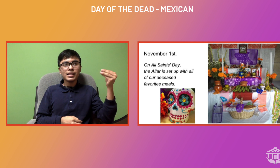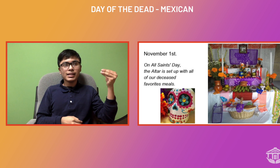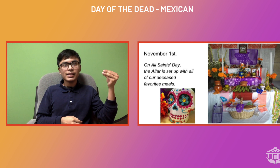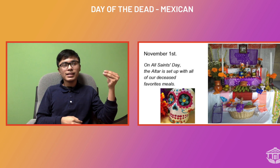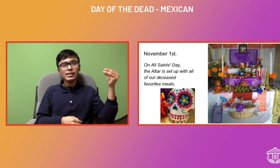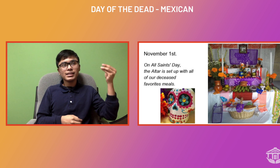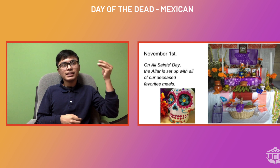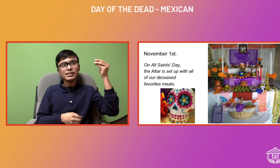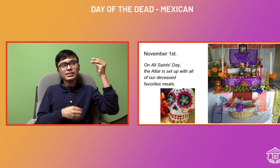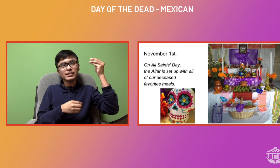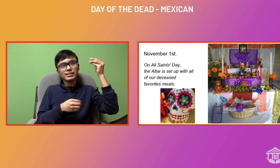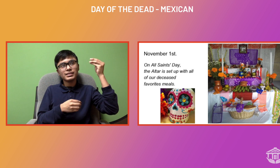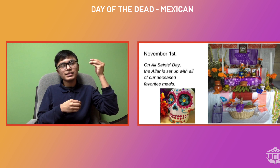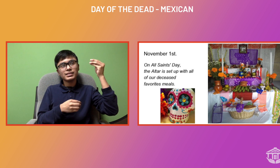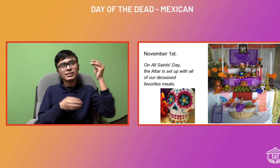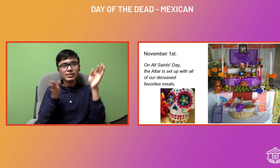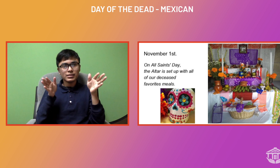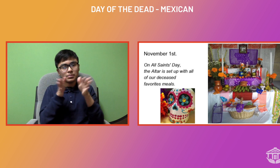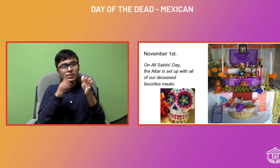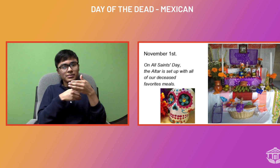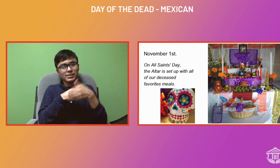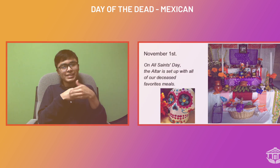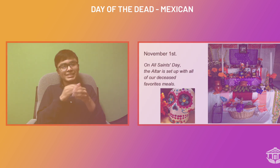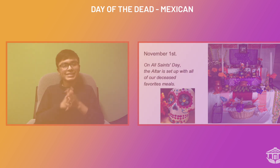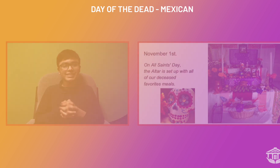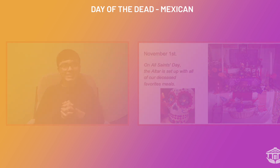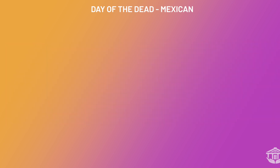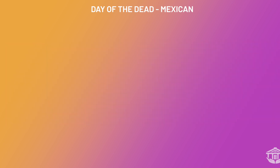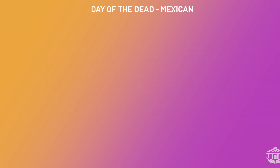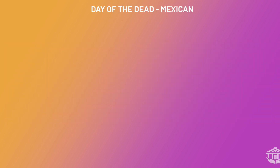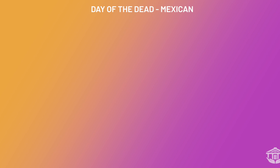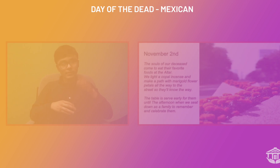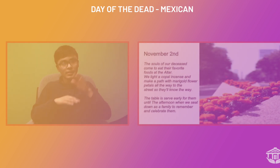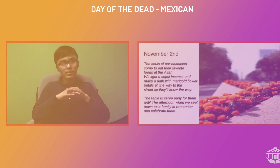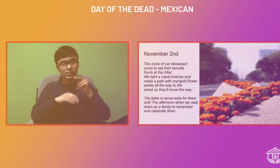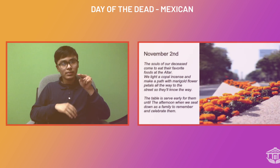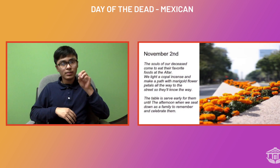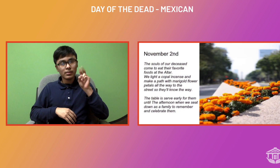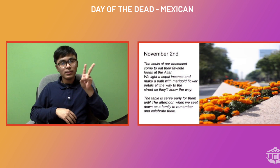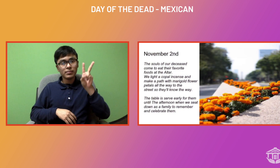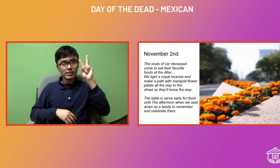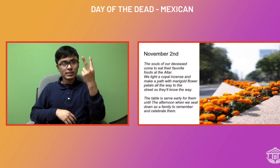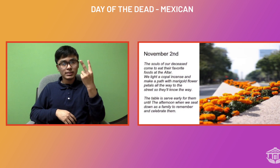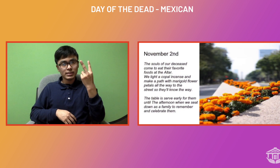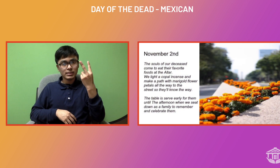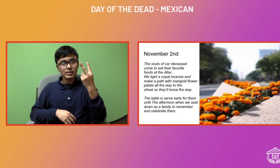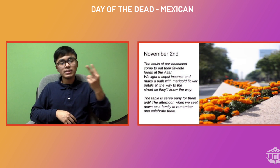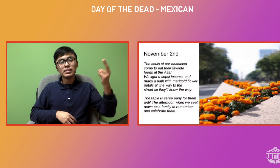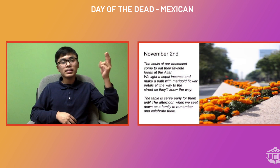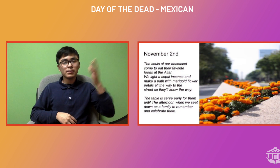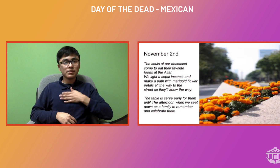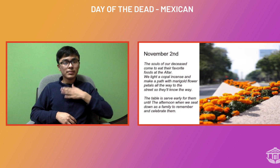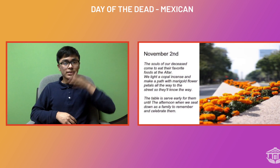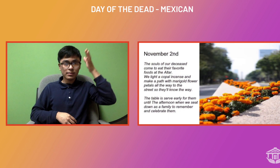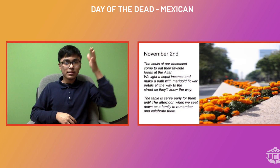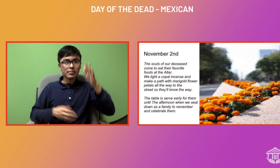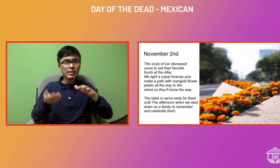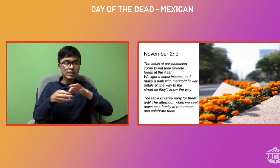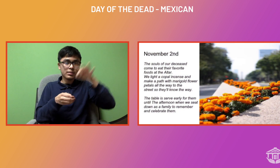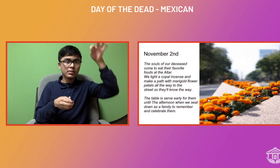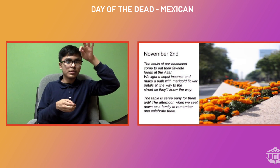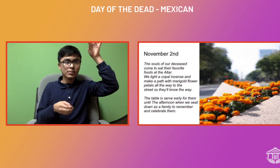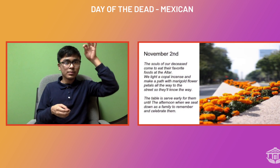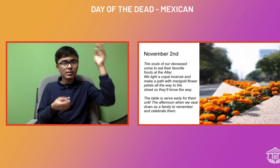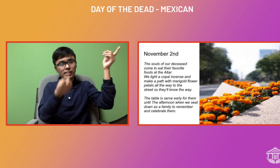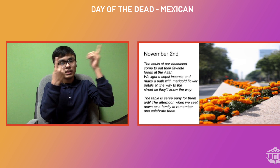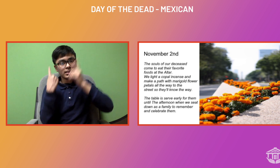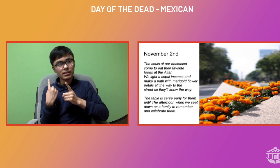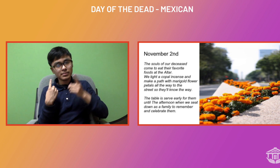A small loaf of bread. On November 2nd, the souls of our deceased ancestors come to visit.